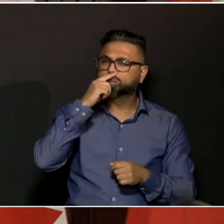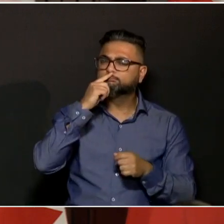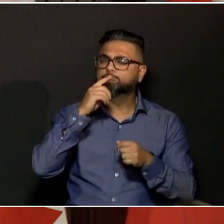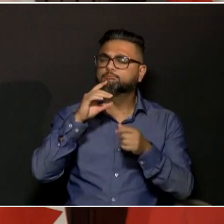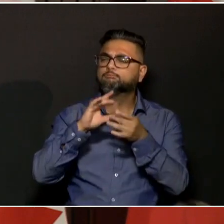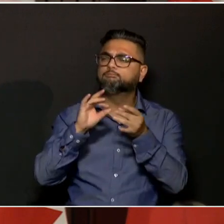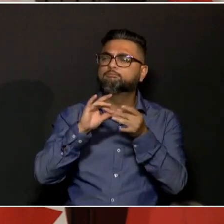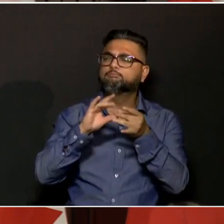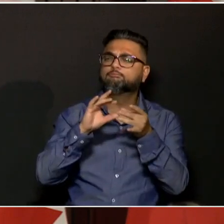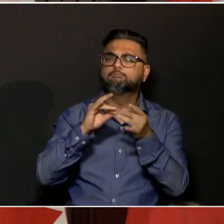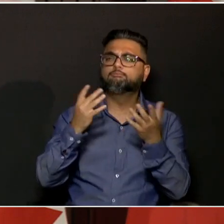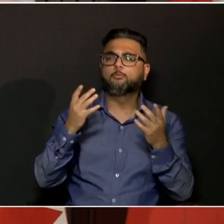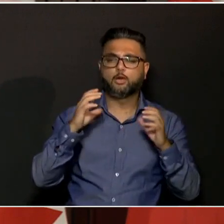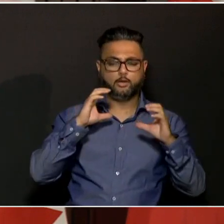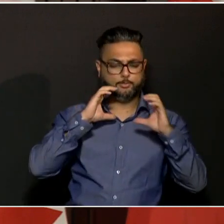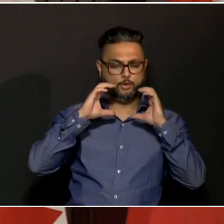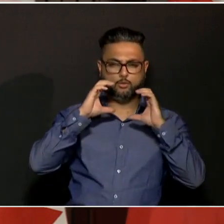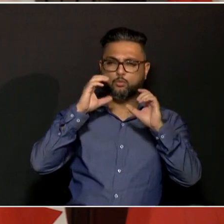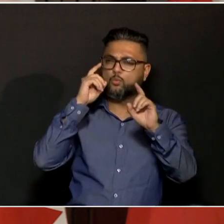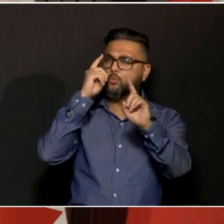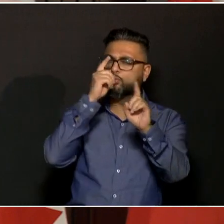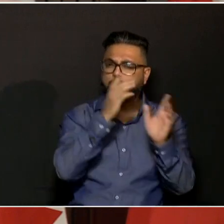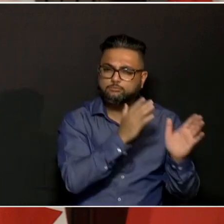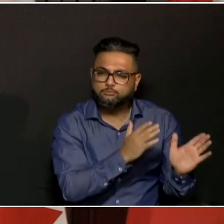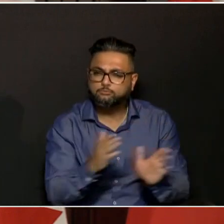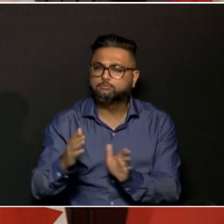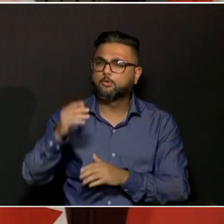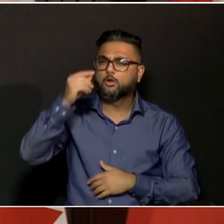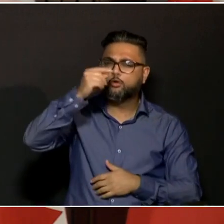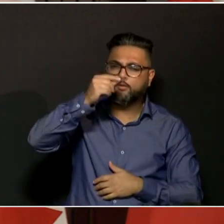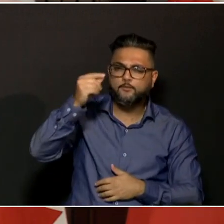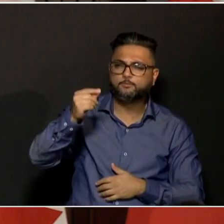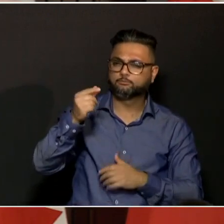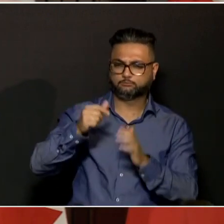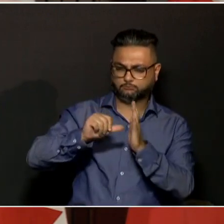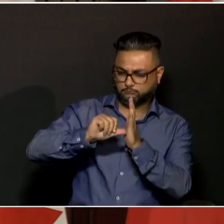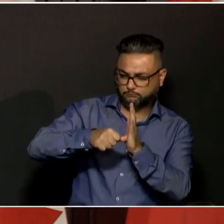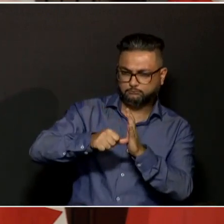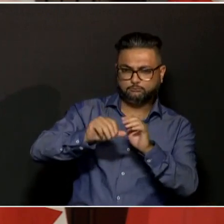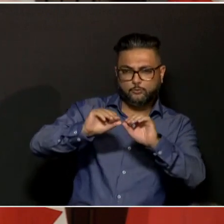testing, I am wondering if you can address the communication strategy government is going to employ